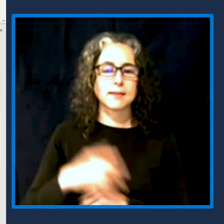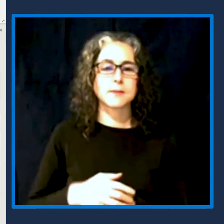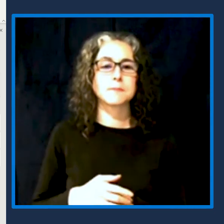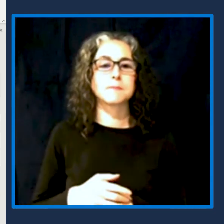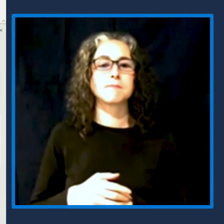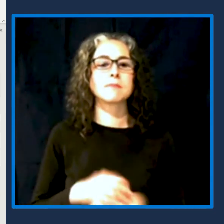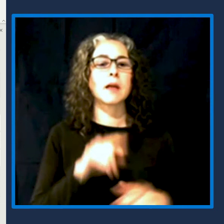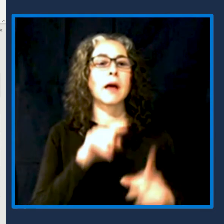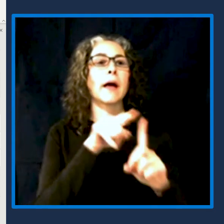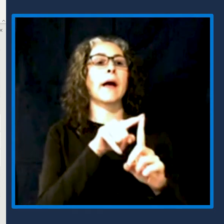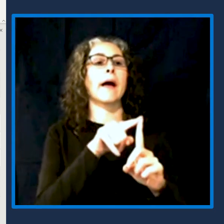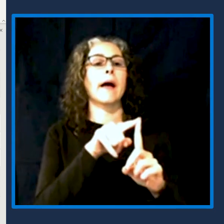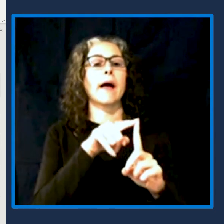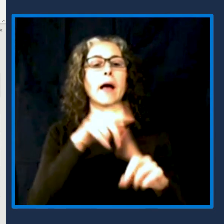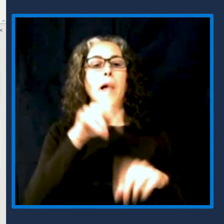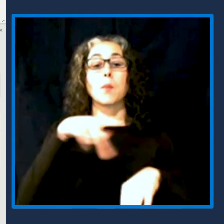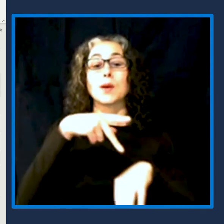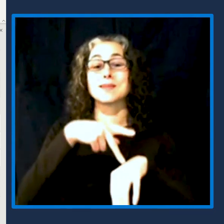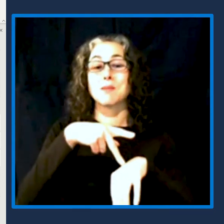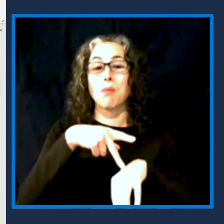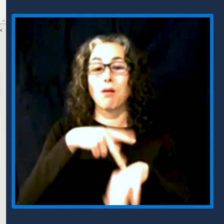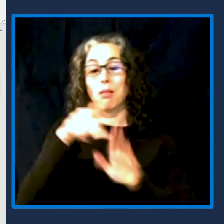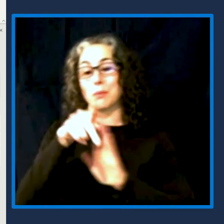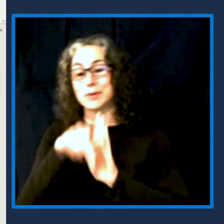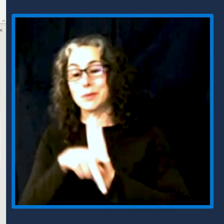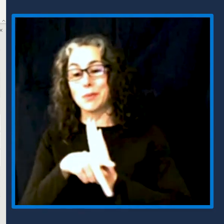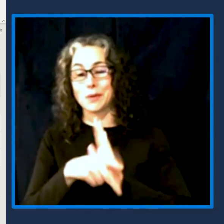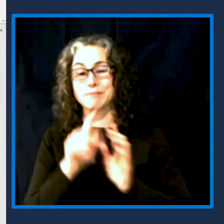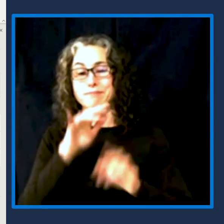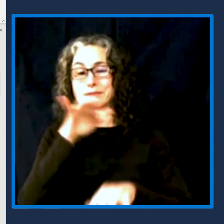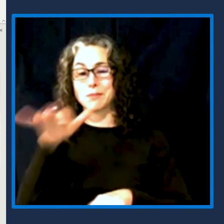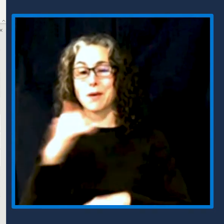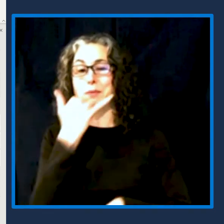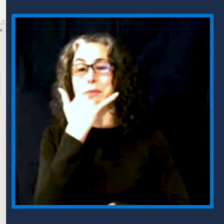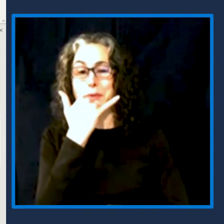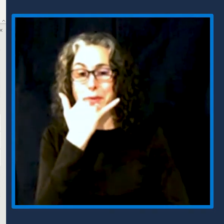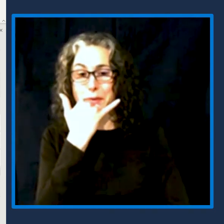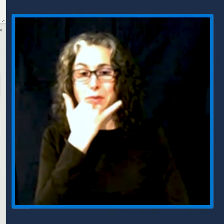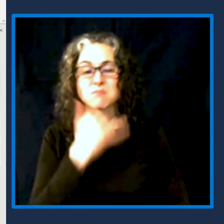misspelled the word principle and that's great that we have a list a drop-down list